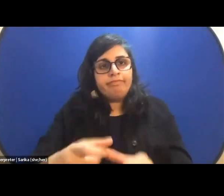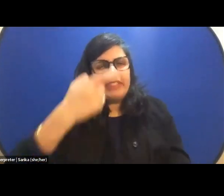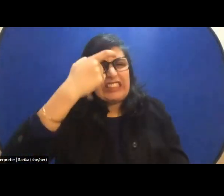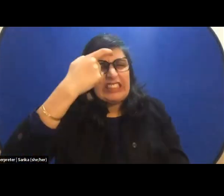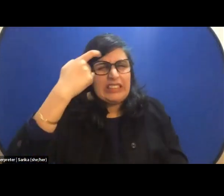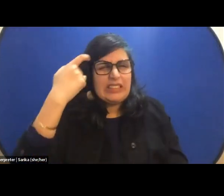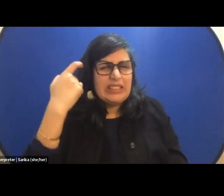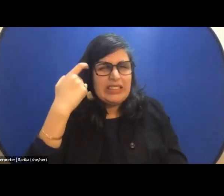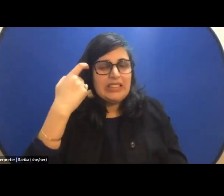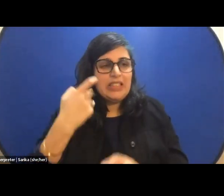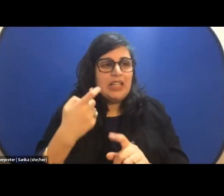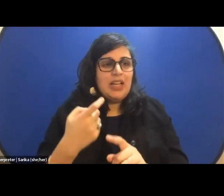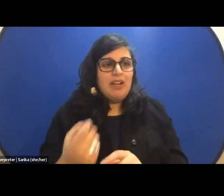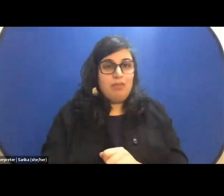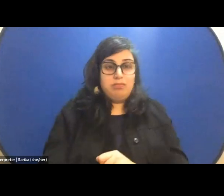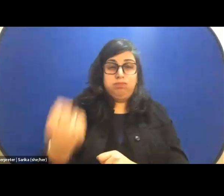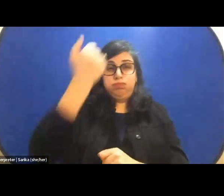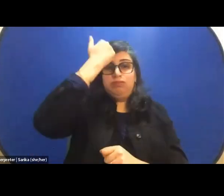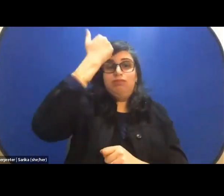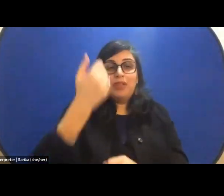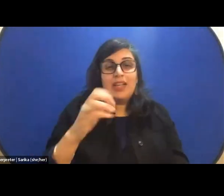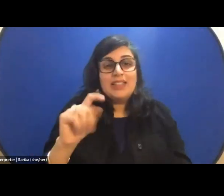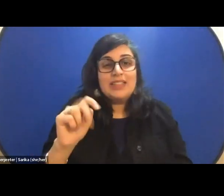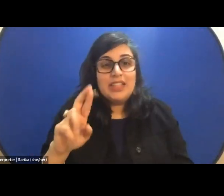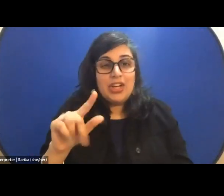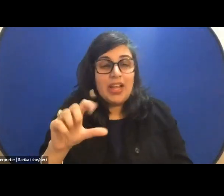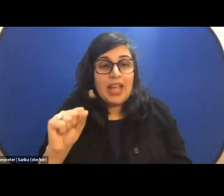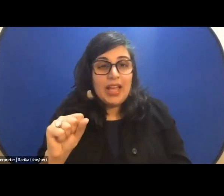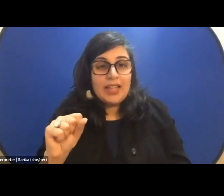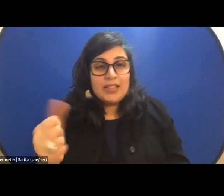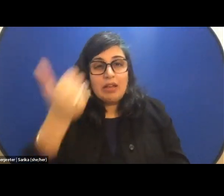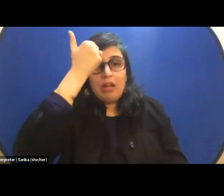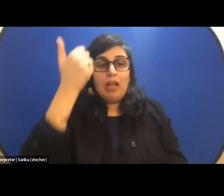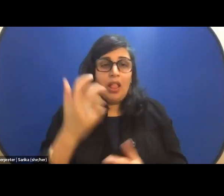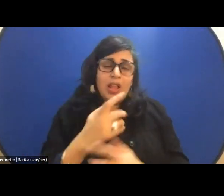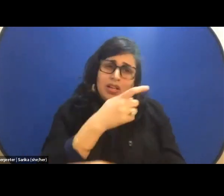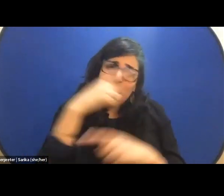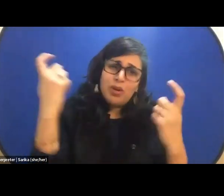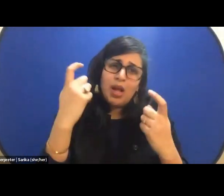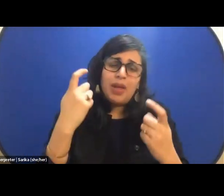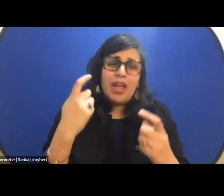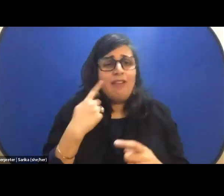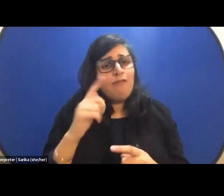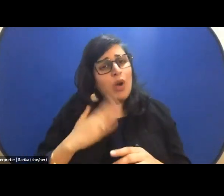of counseling and will continuously have a